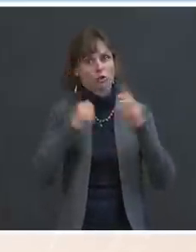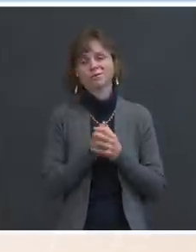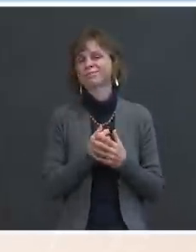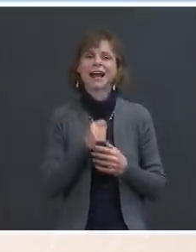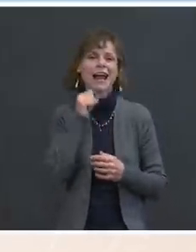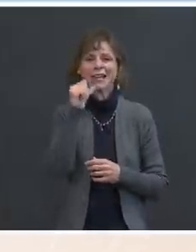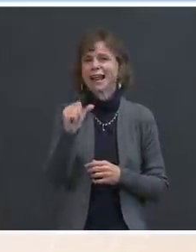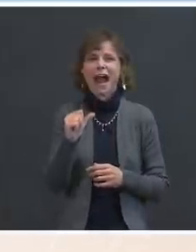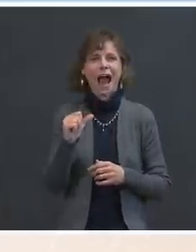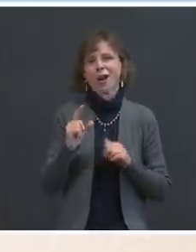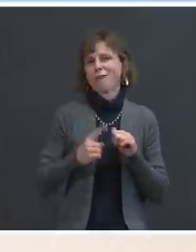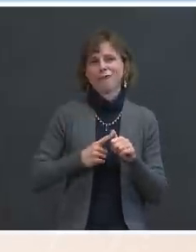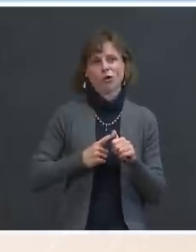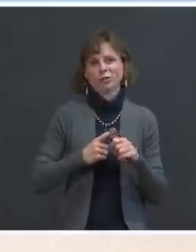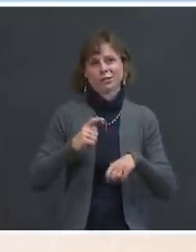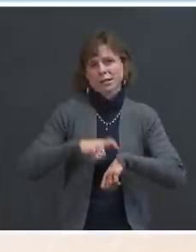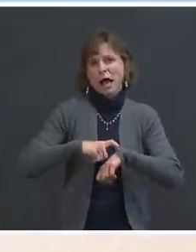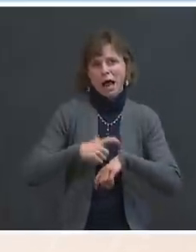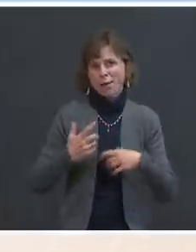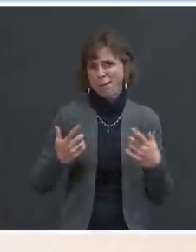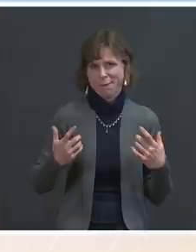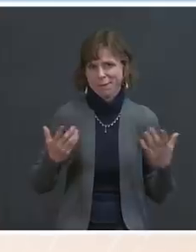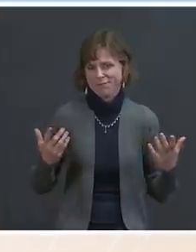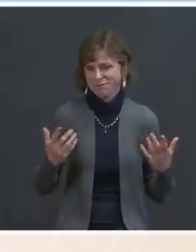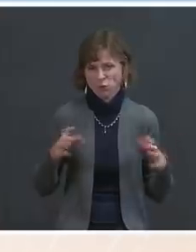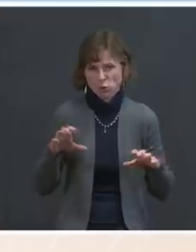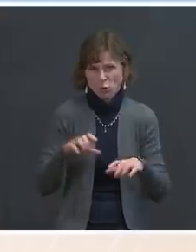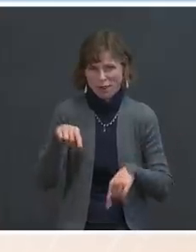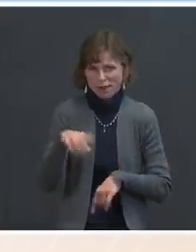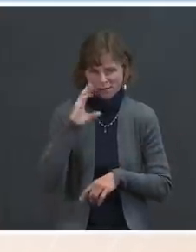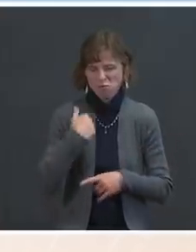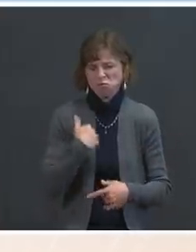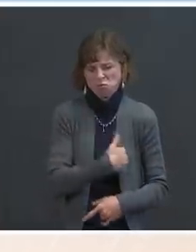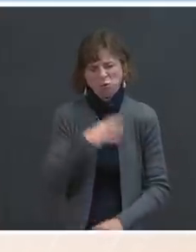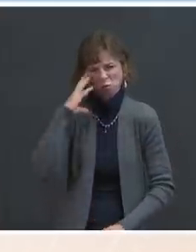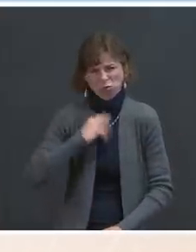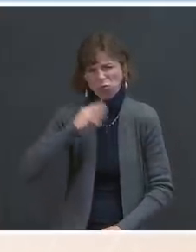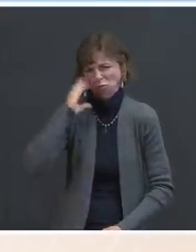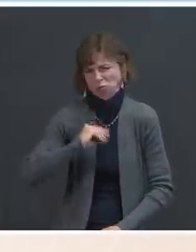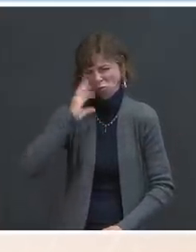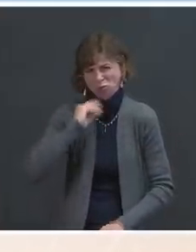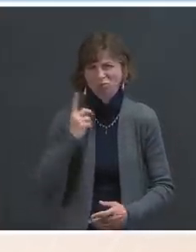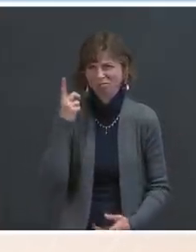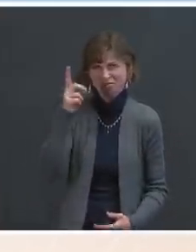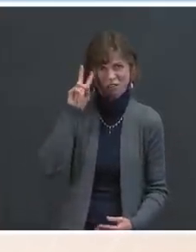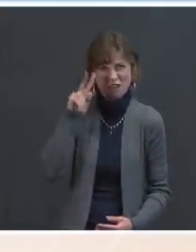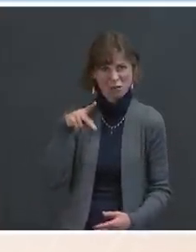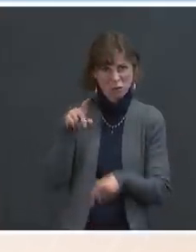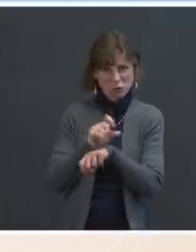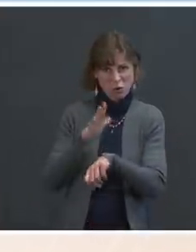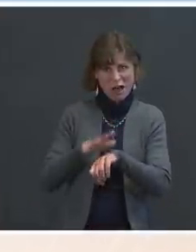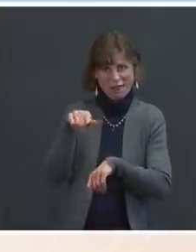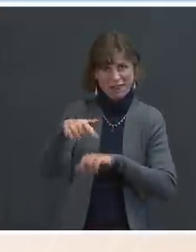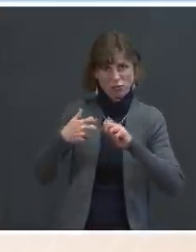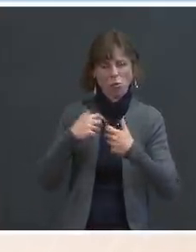The Vice President -- the President, when he was Vice President, worked on these issues. We know how to get money to communities